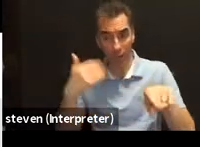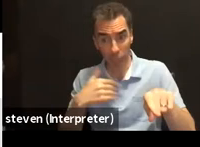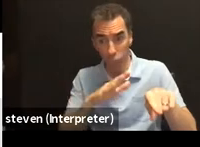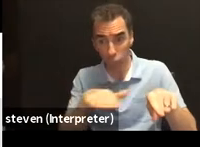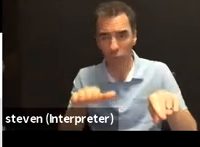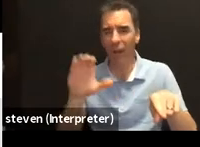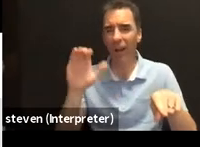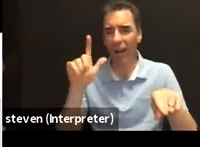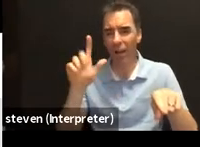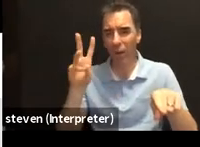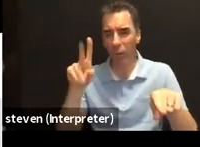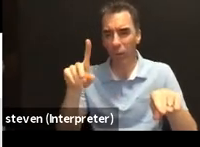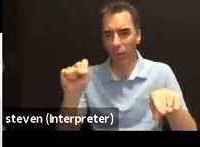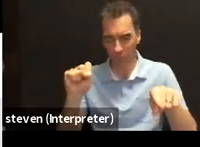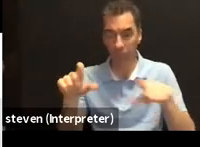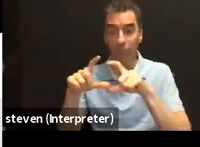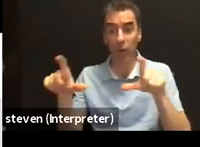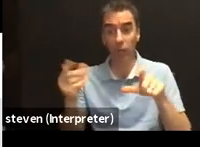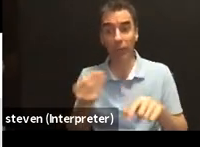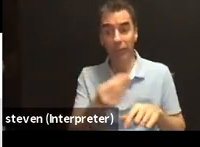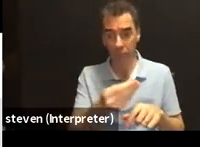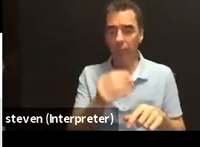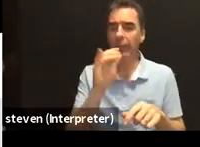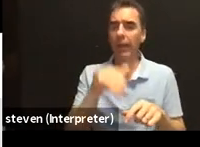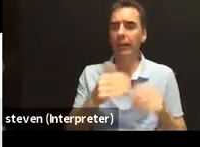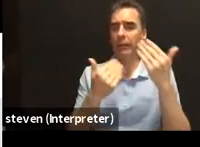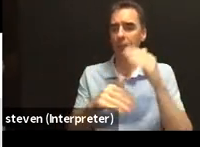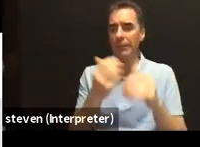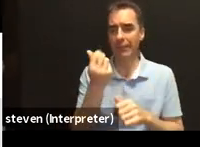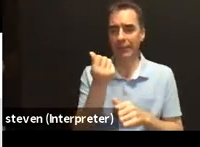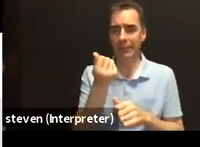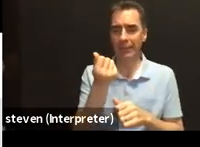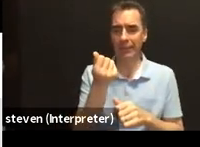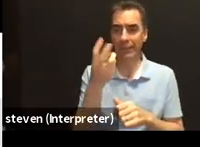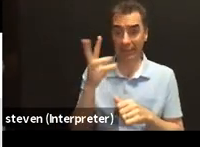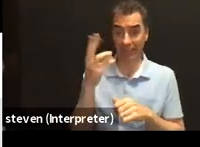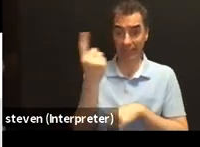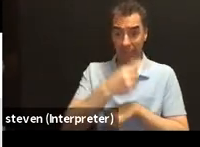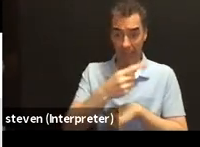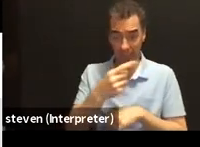maria.rodriguez: They get a moto for about 16 days and they're able to stay in a motel and a safe place where they can